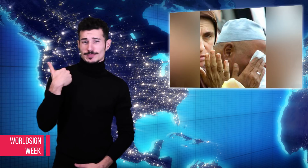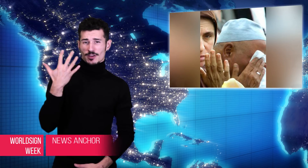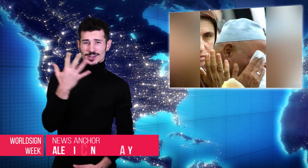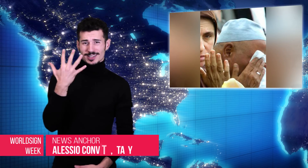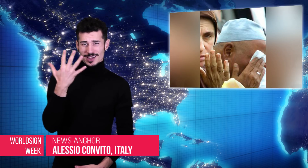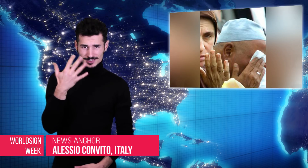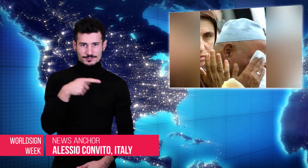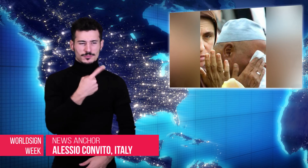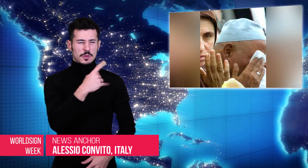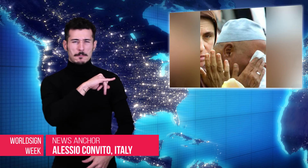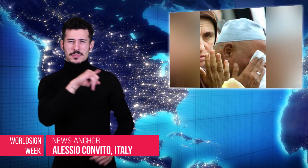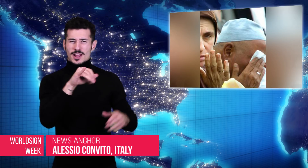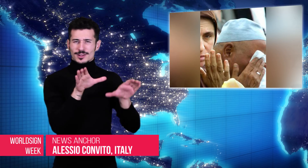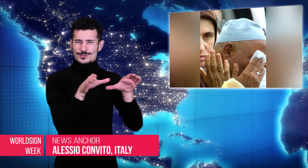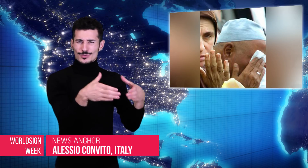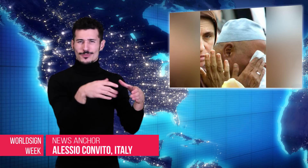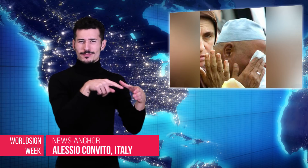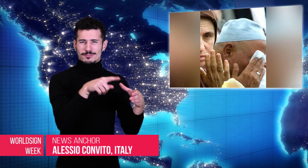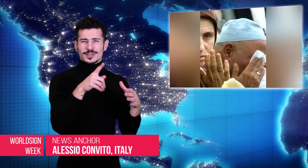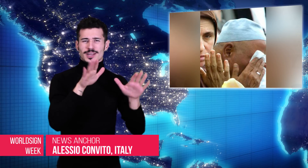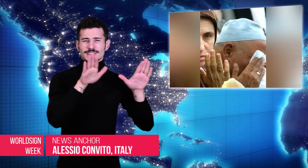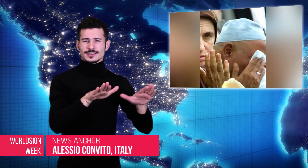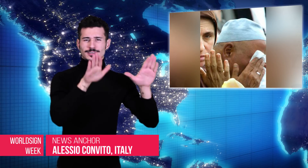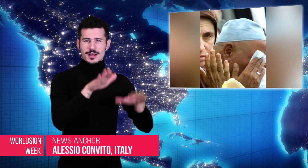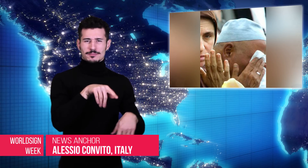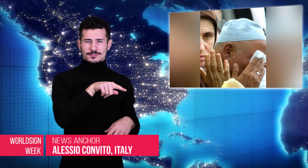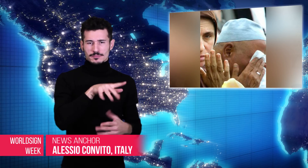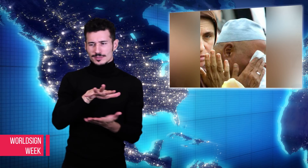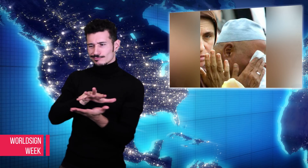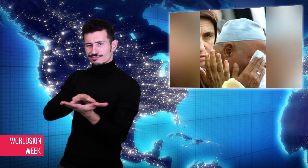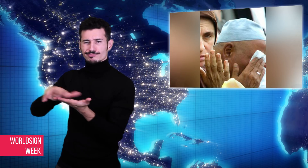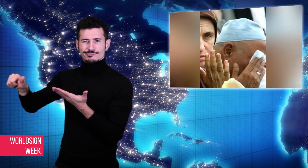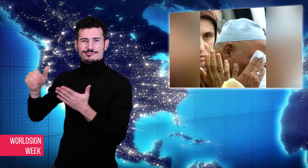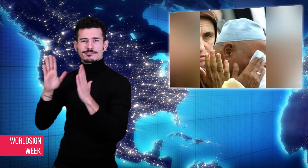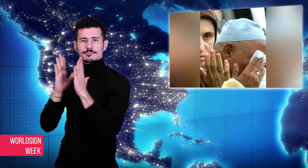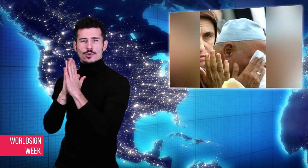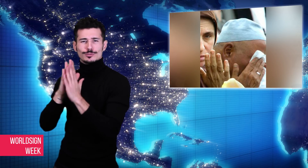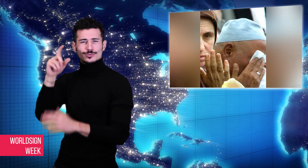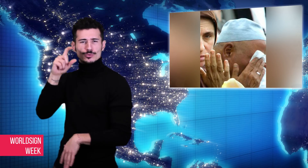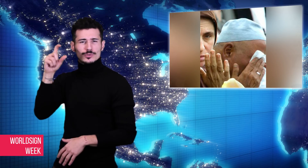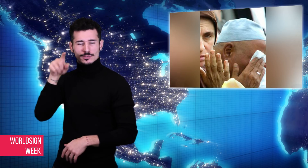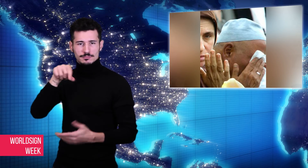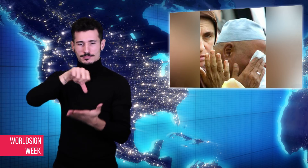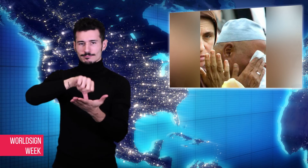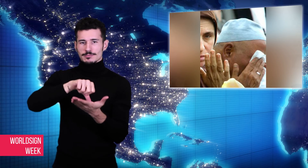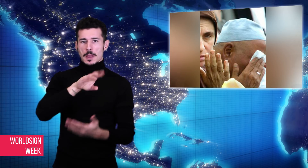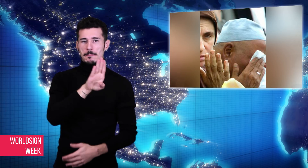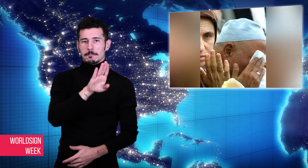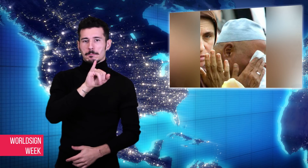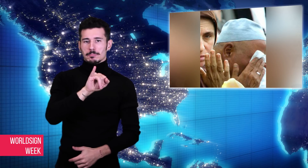Alessio: Last Friday, Islamic militants